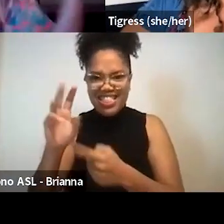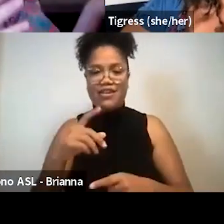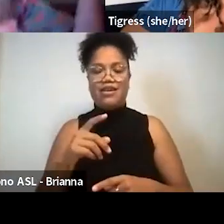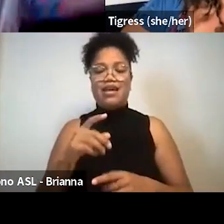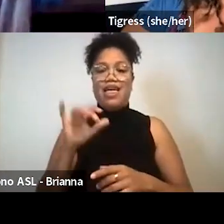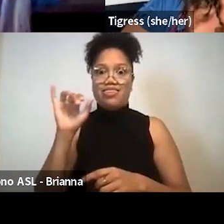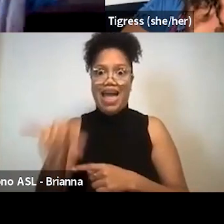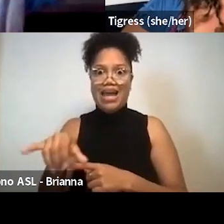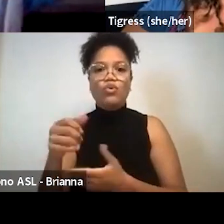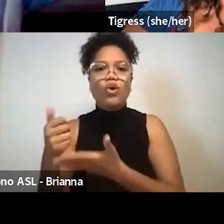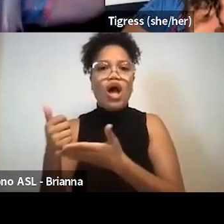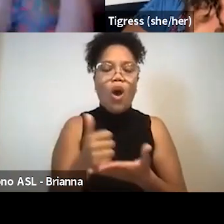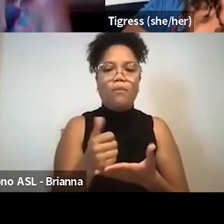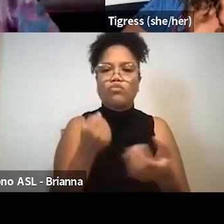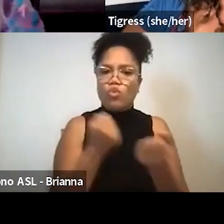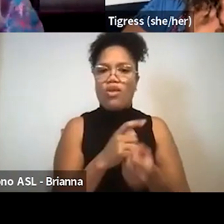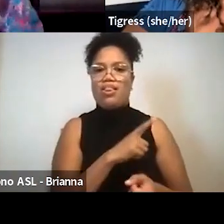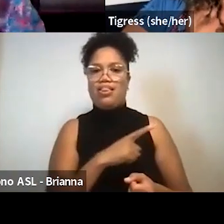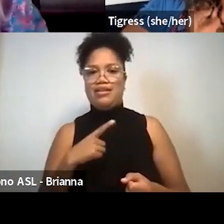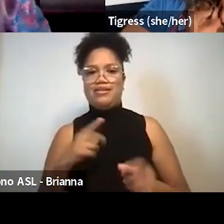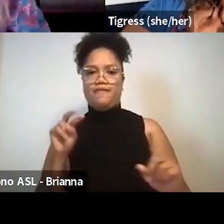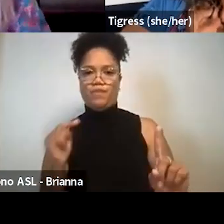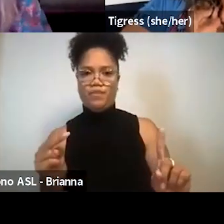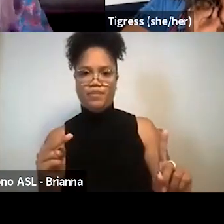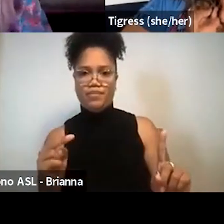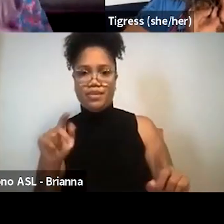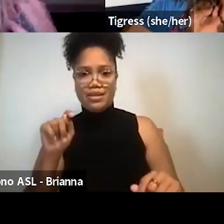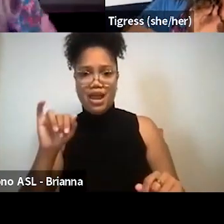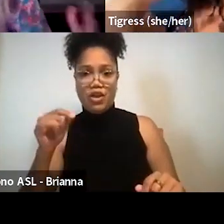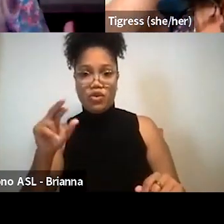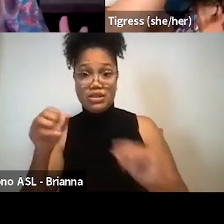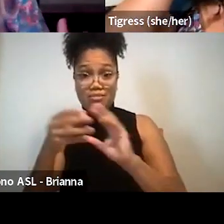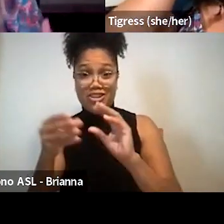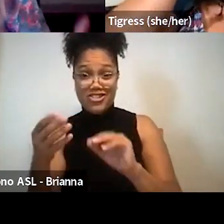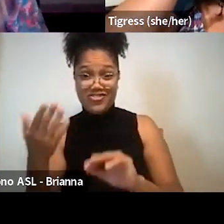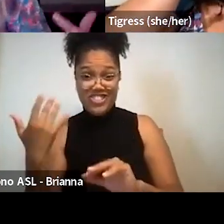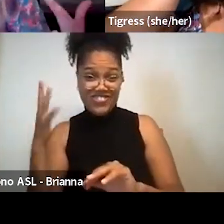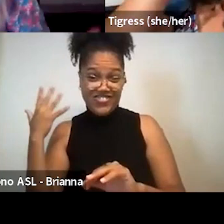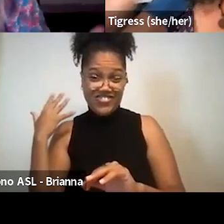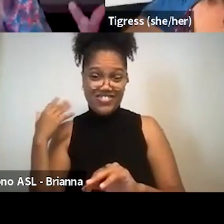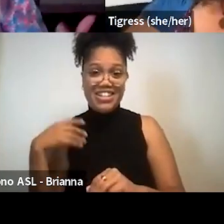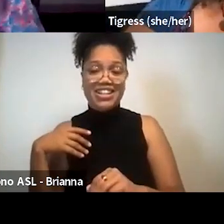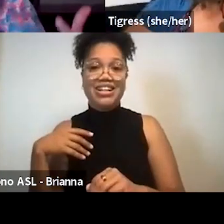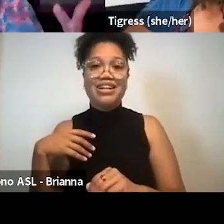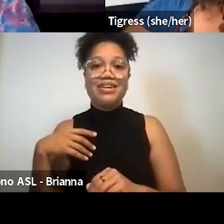I think building Tiger somewhat, you mentioned earlier there is an absence of adequate legal protections